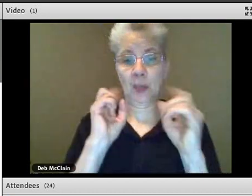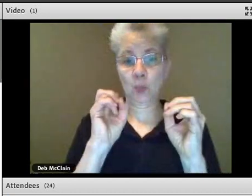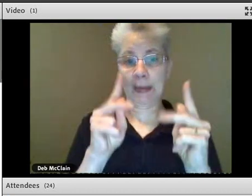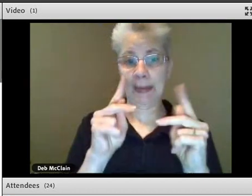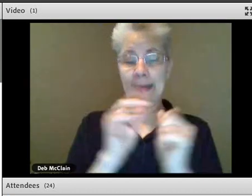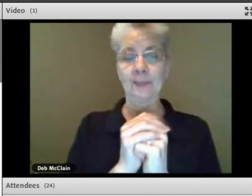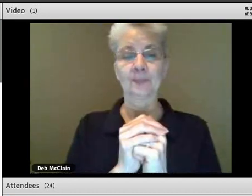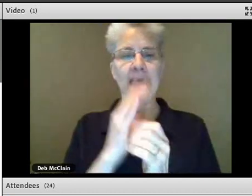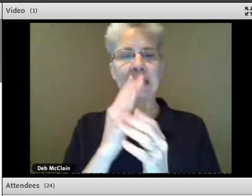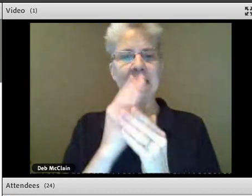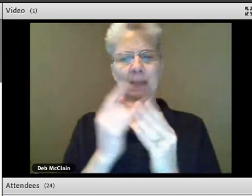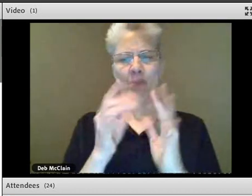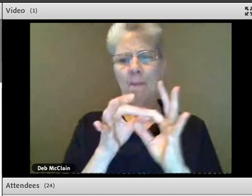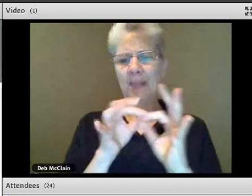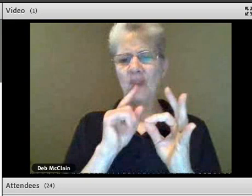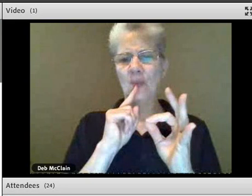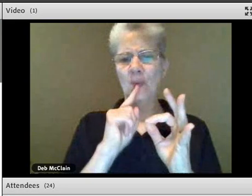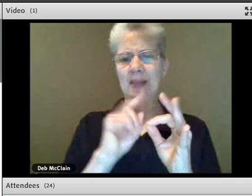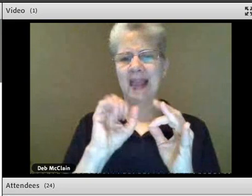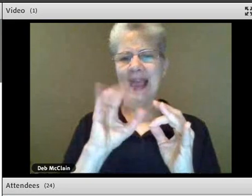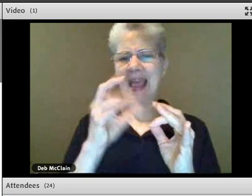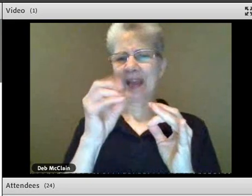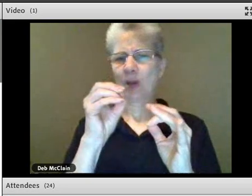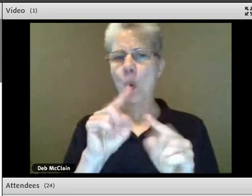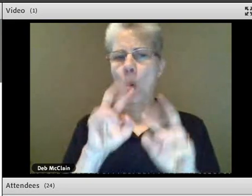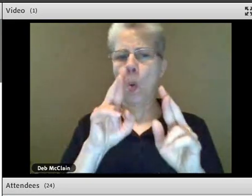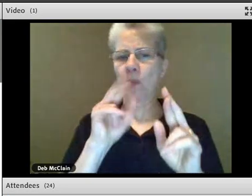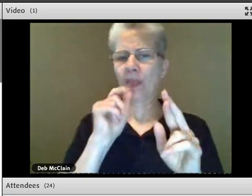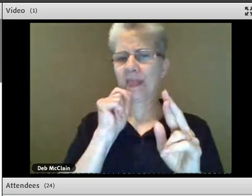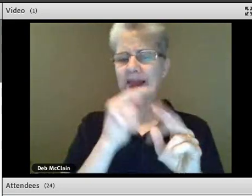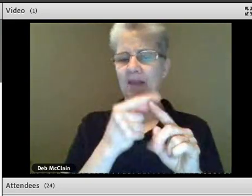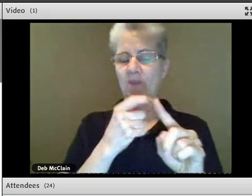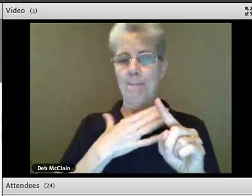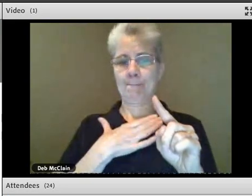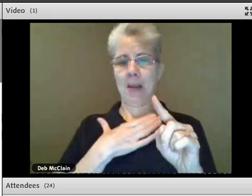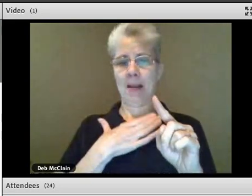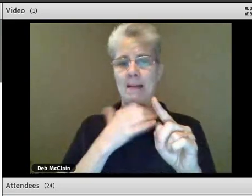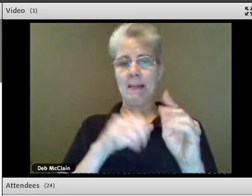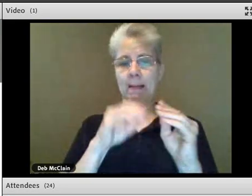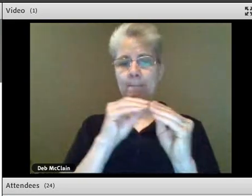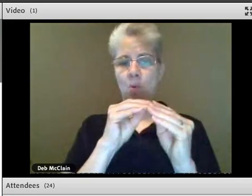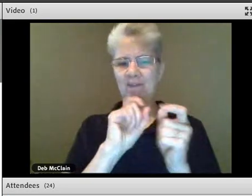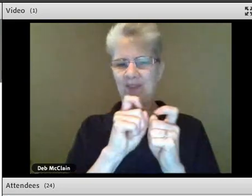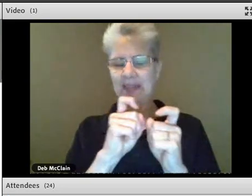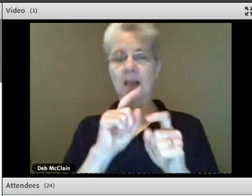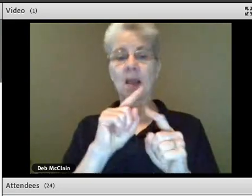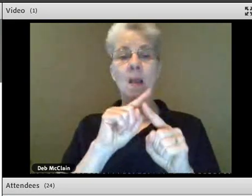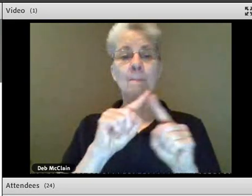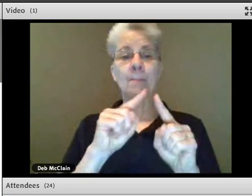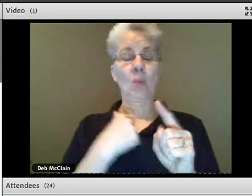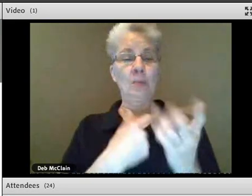Someone mentioned that there is an echo, but hopefully that's not coming from my end anymore. So today we're talking about building online